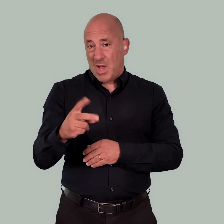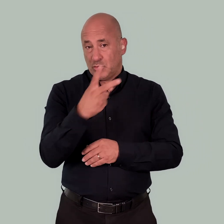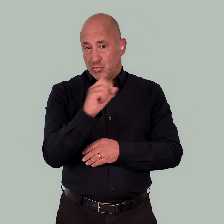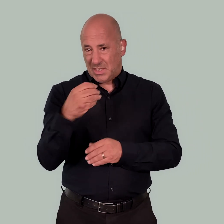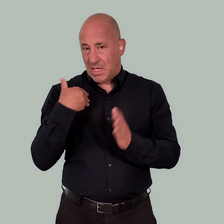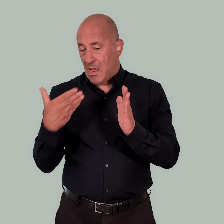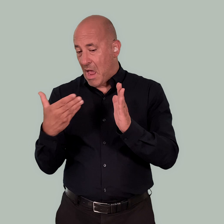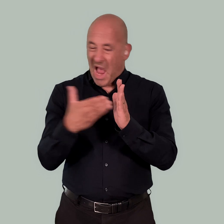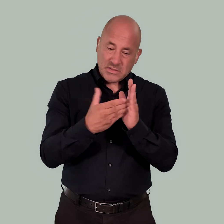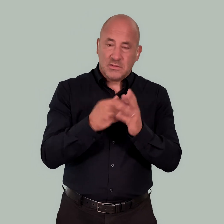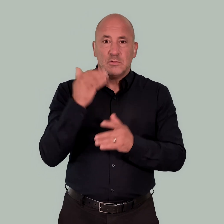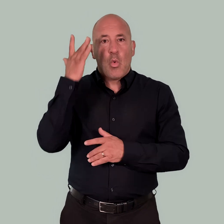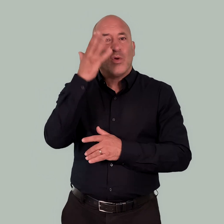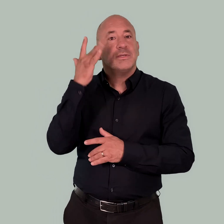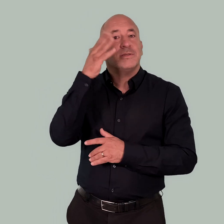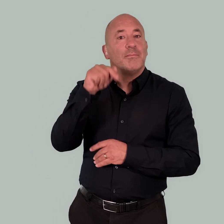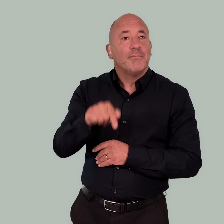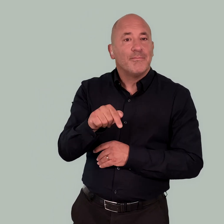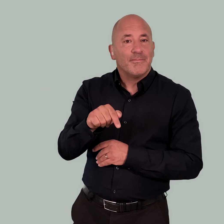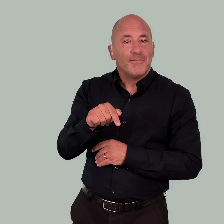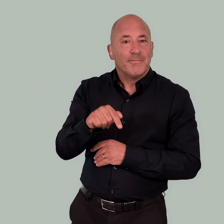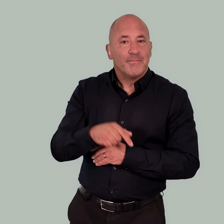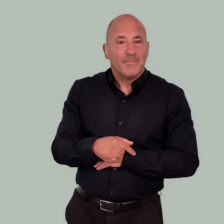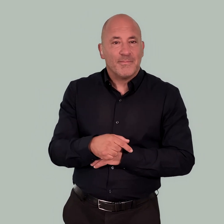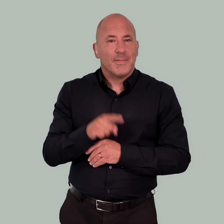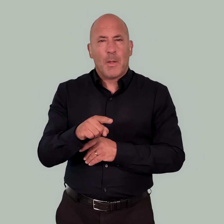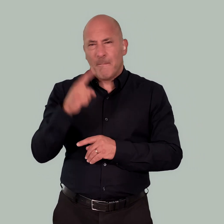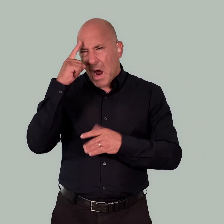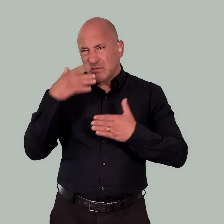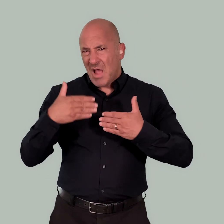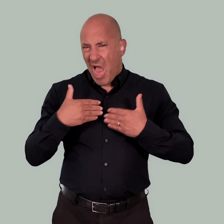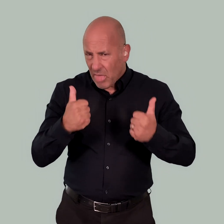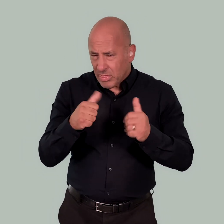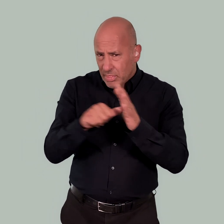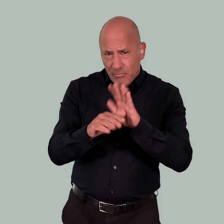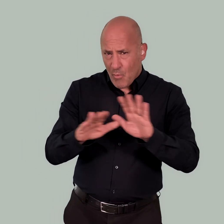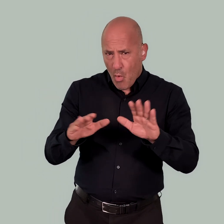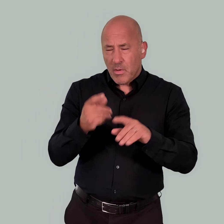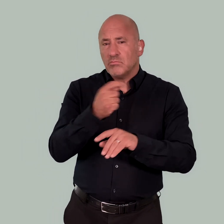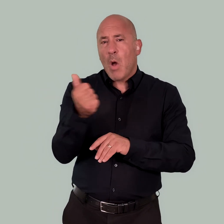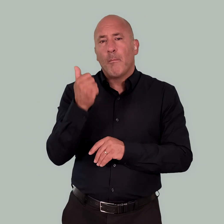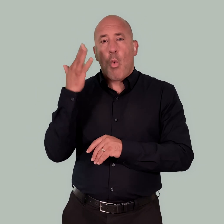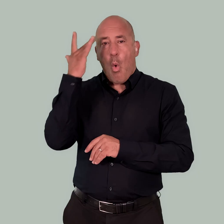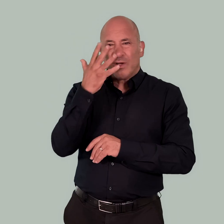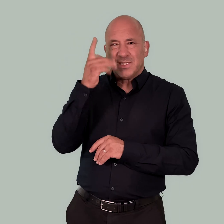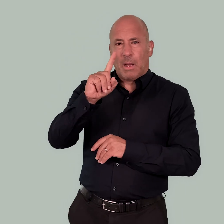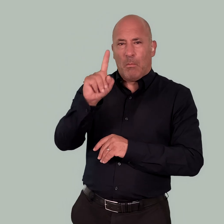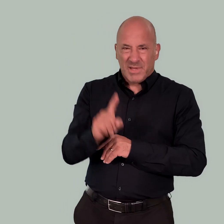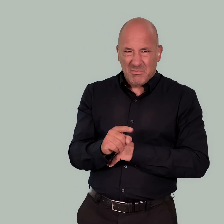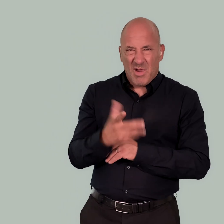as an option in January 2020, and while it is not a mental health condition some autistic people